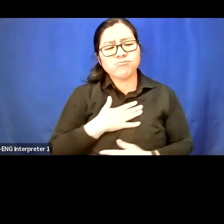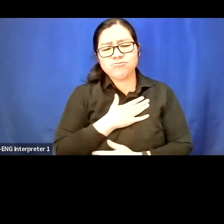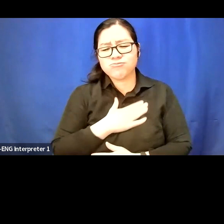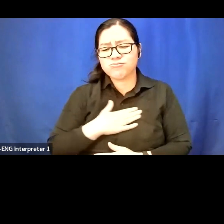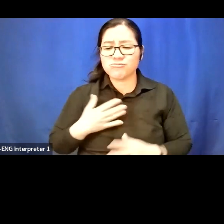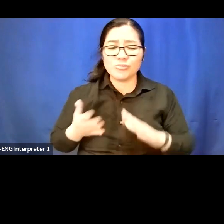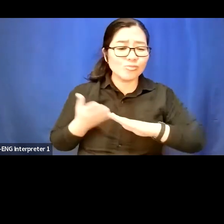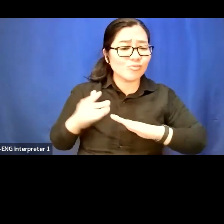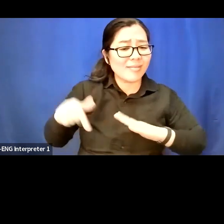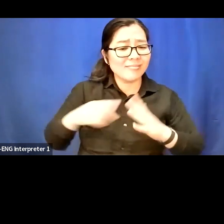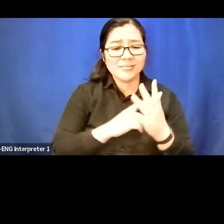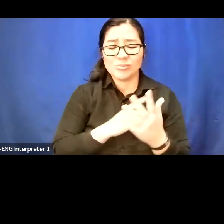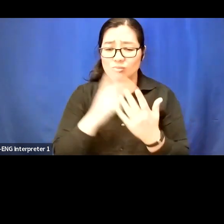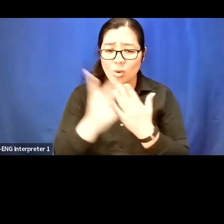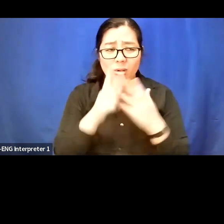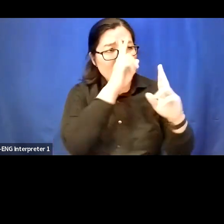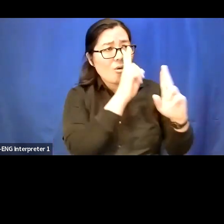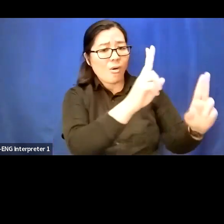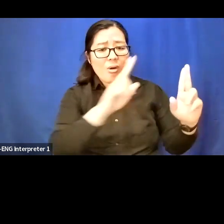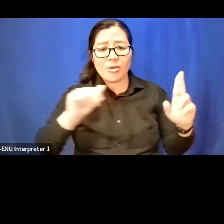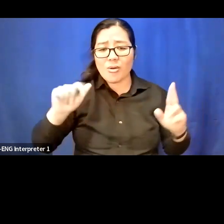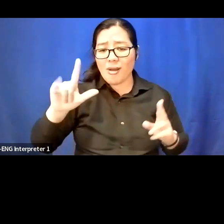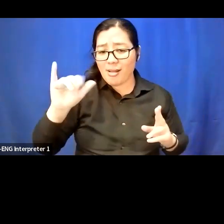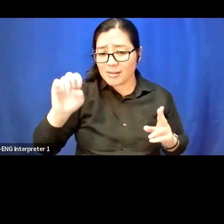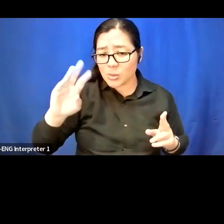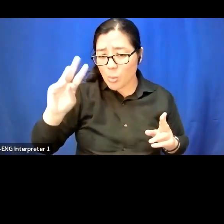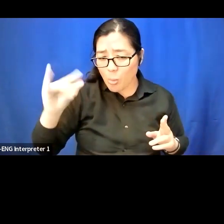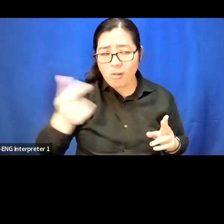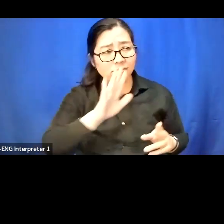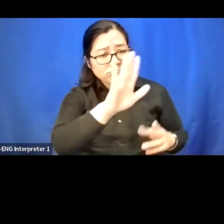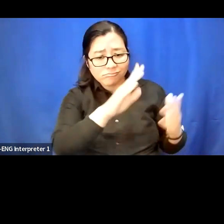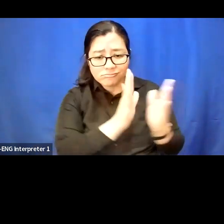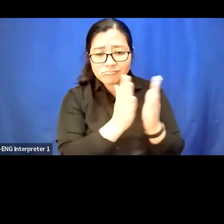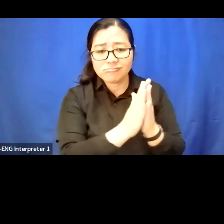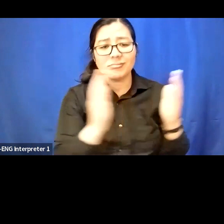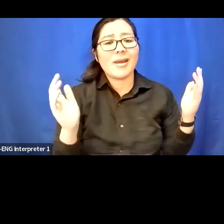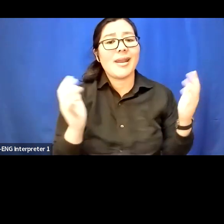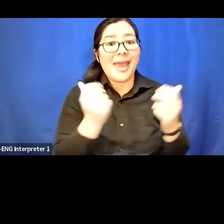to honor Alice Wong's book and all those that she is in community with through the series,